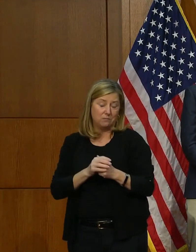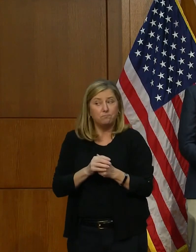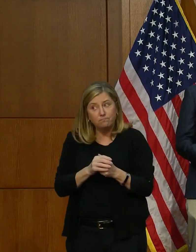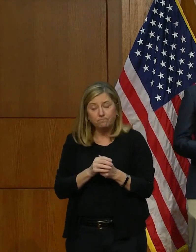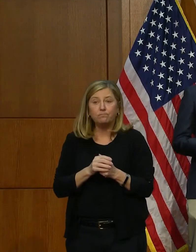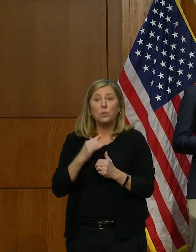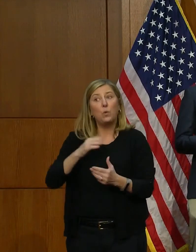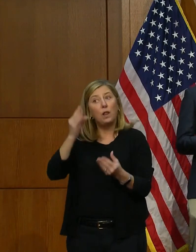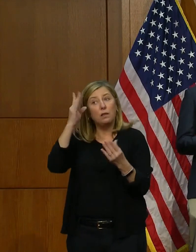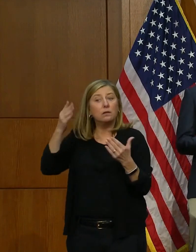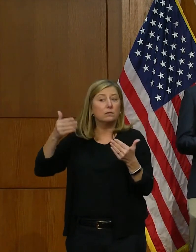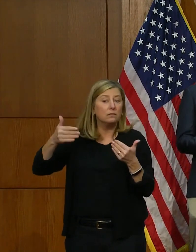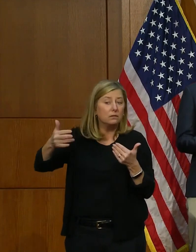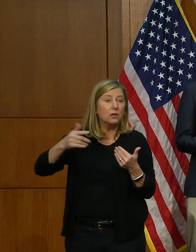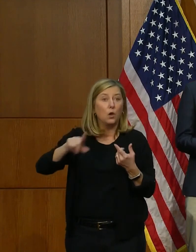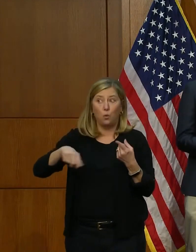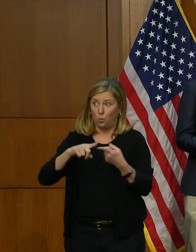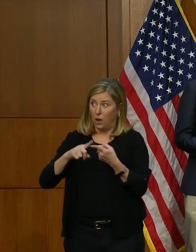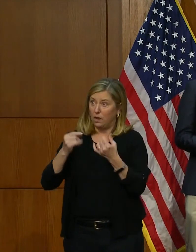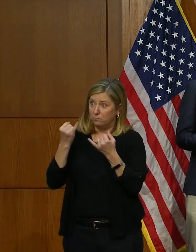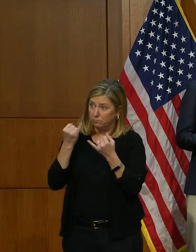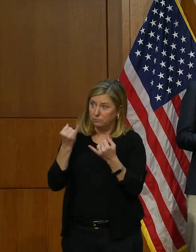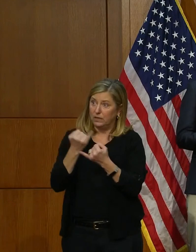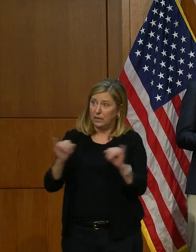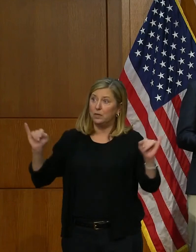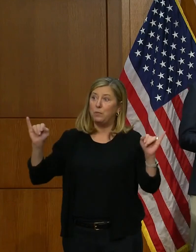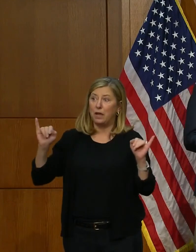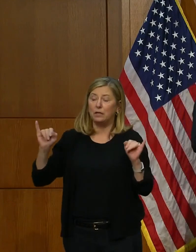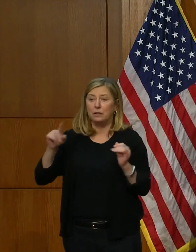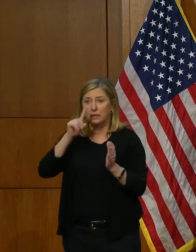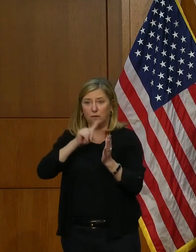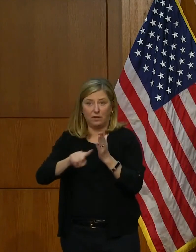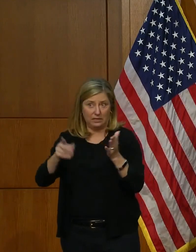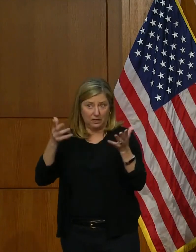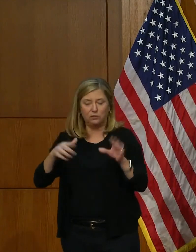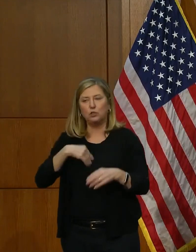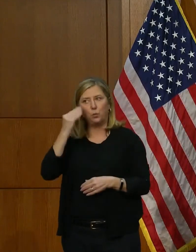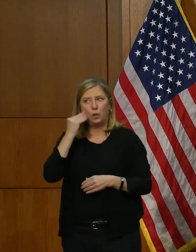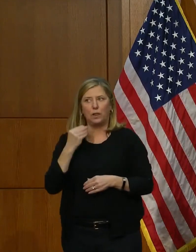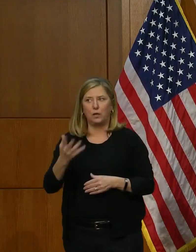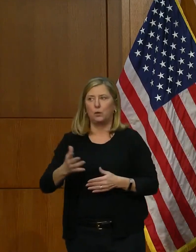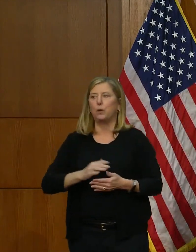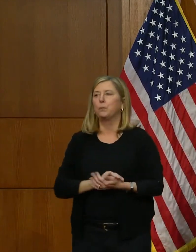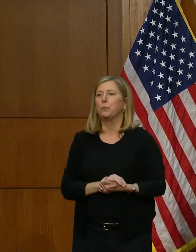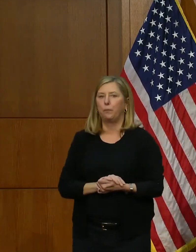THIS ISSUE. ON. WE WILL CERTAINLY PROVIDE UPDATES SOON WHEN THAT INDEPENDENT